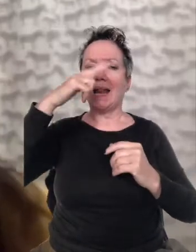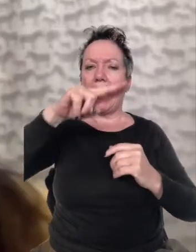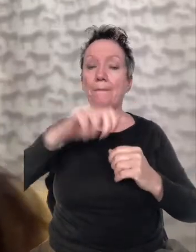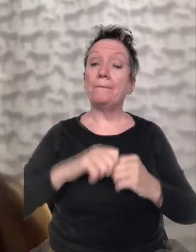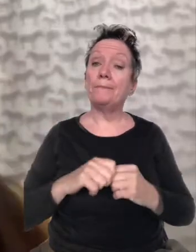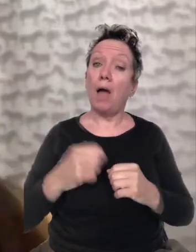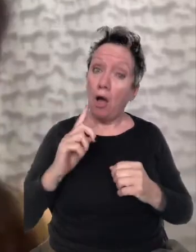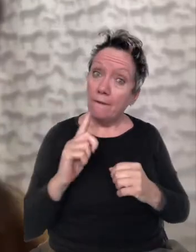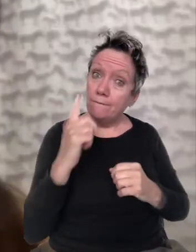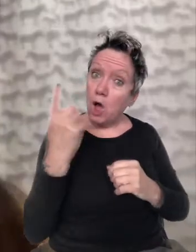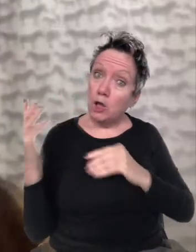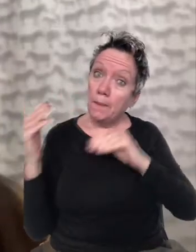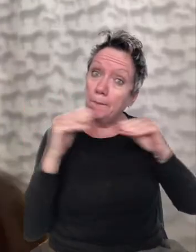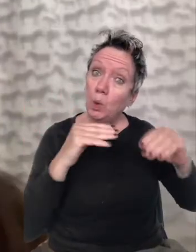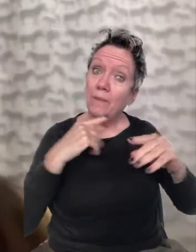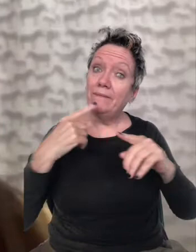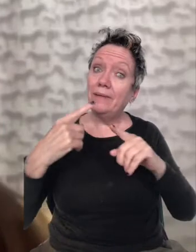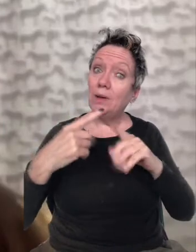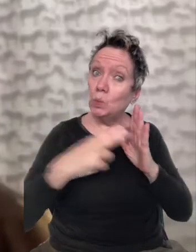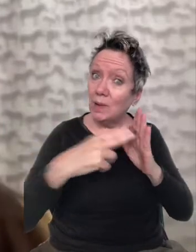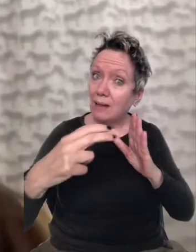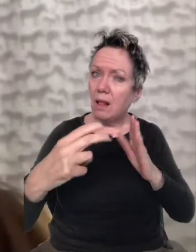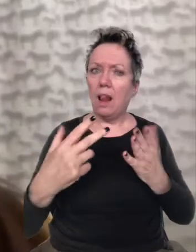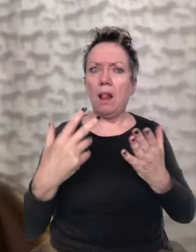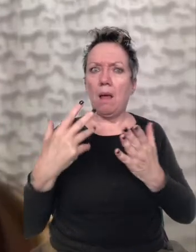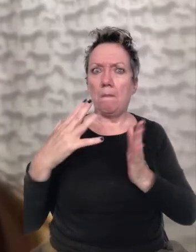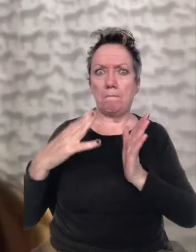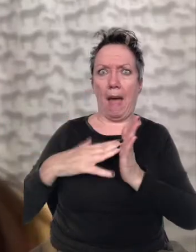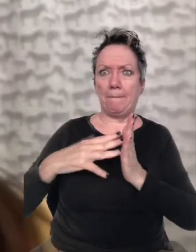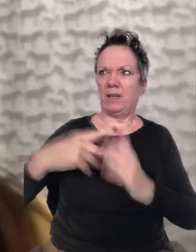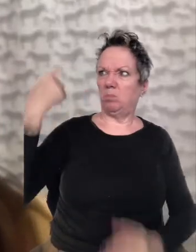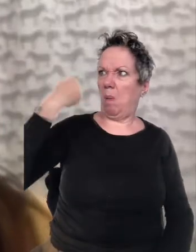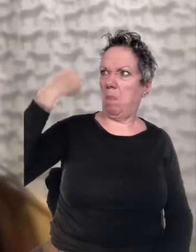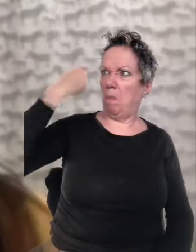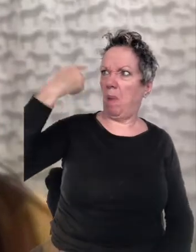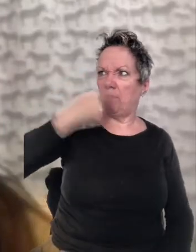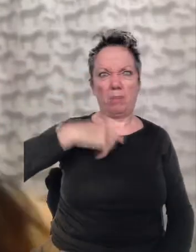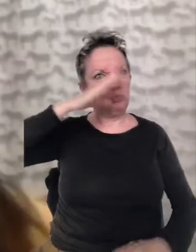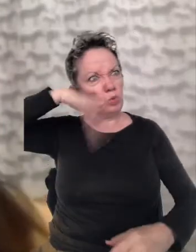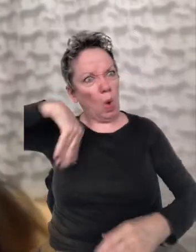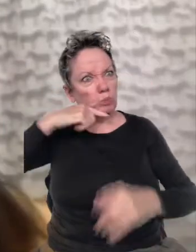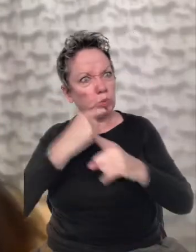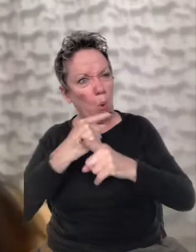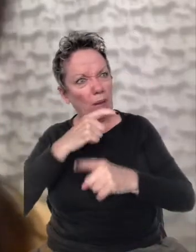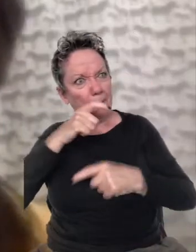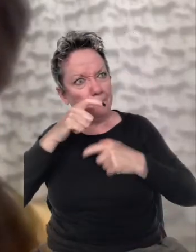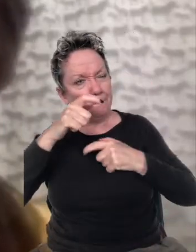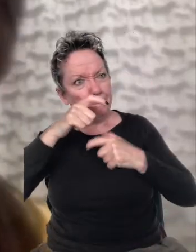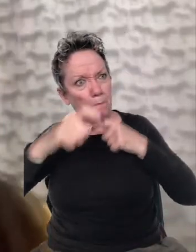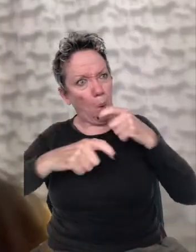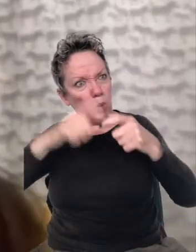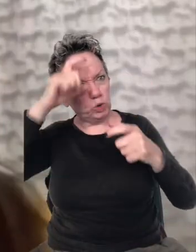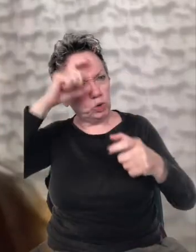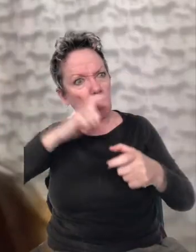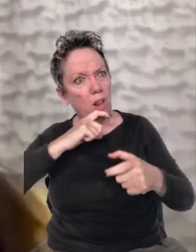When I first left here, my mom gave me wrong for speaking Portuguese. So Paulina became Pauline.